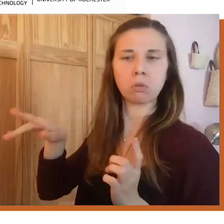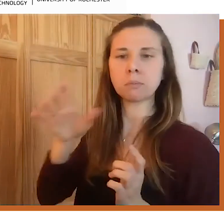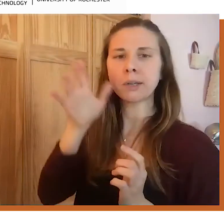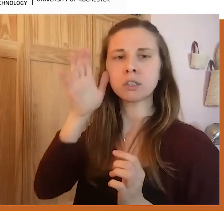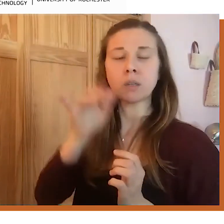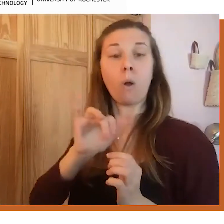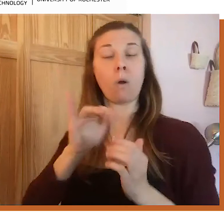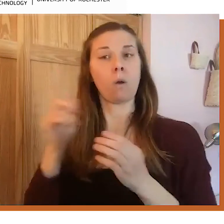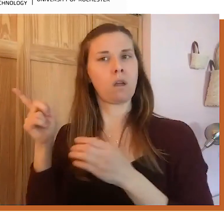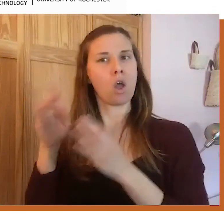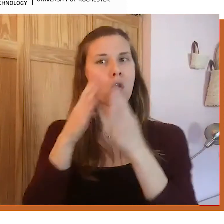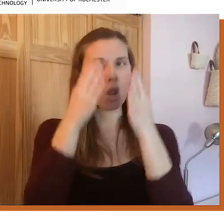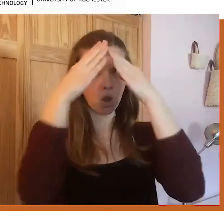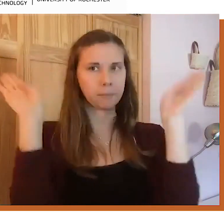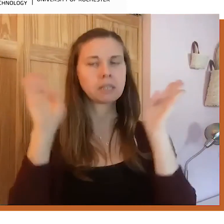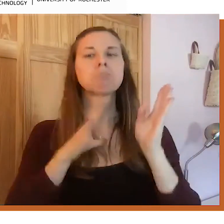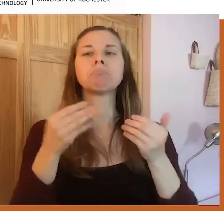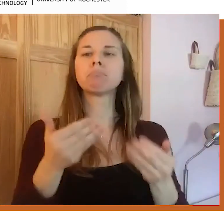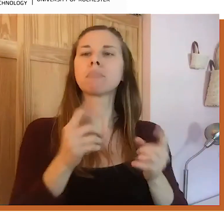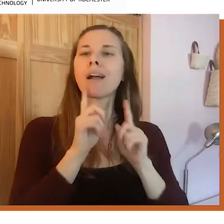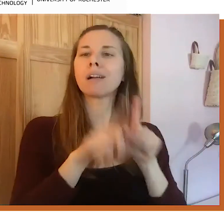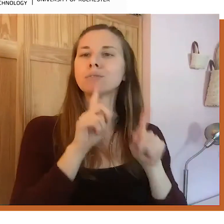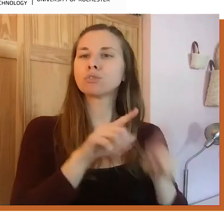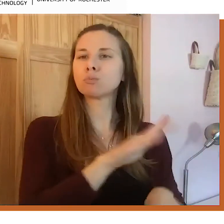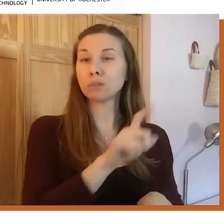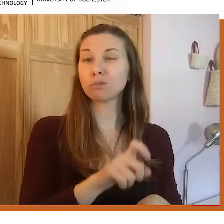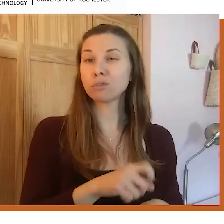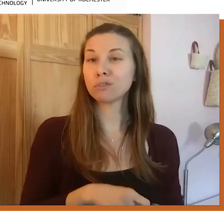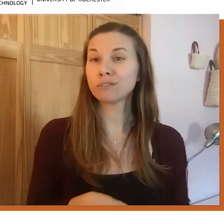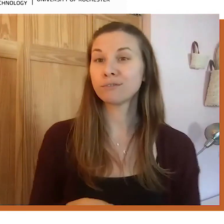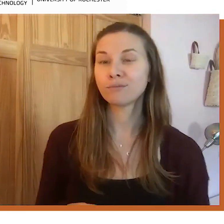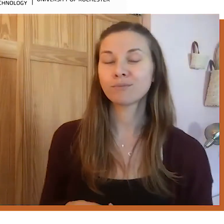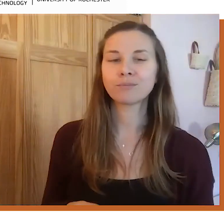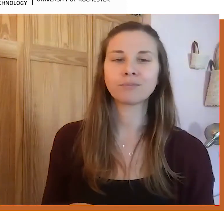asking their parents because their parents are open-minded and they can talk about a variety of things,